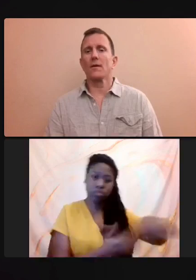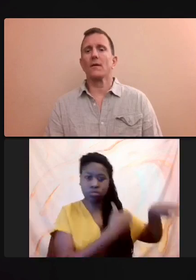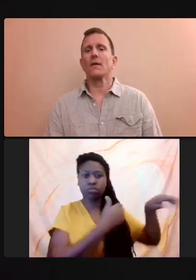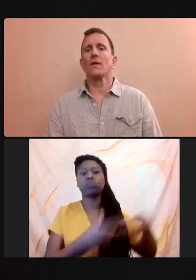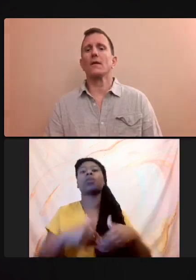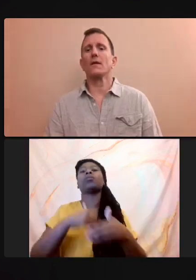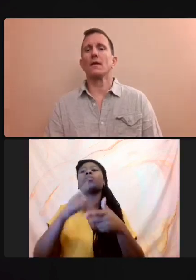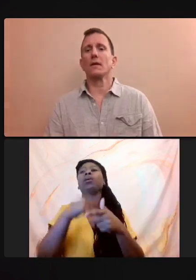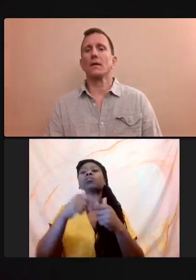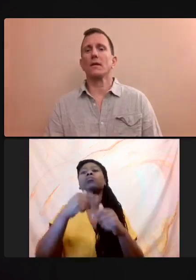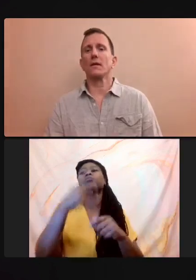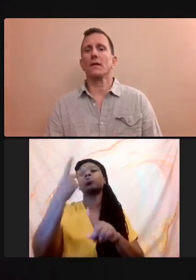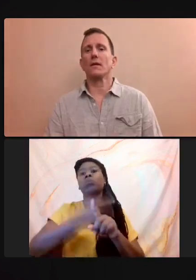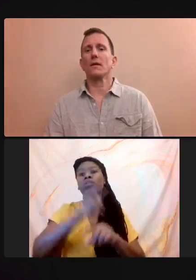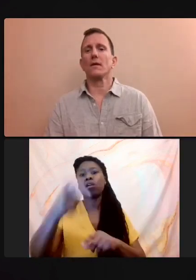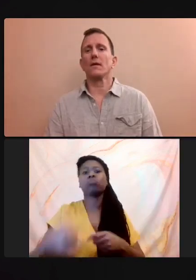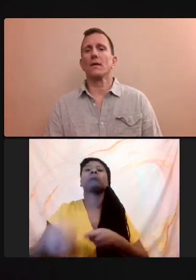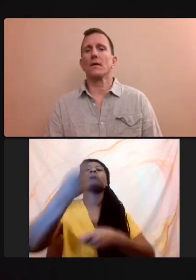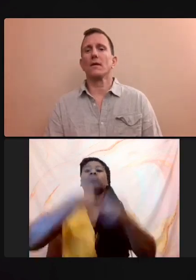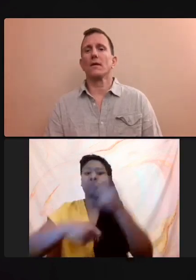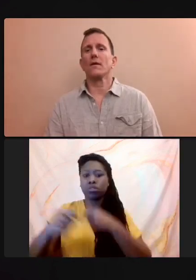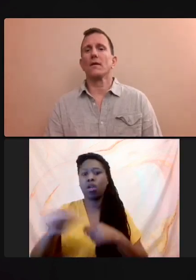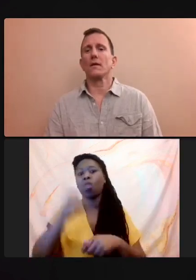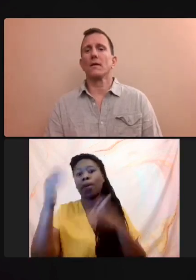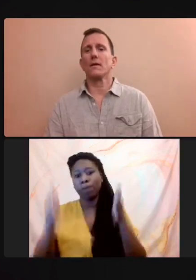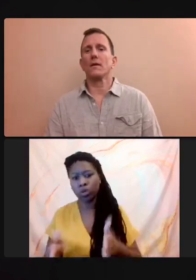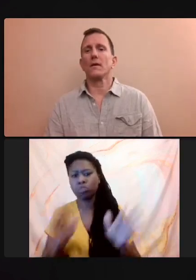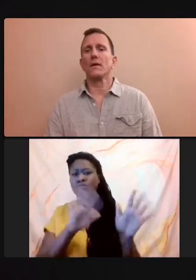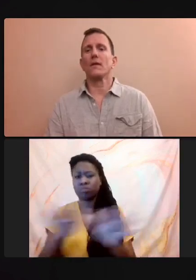And then two months later, they would then have the program again.